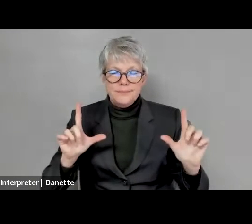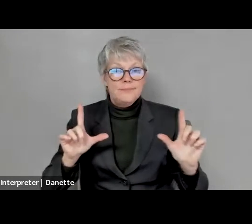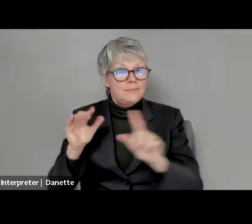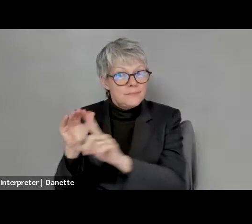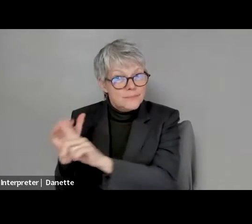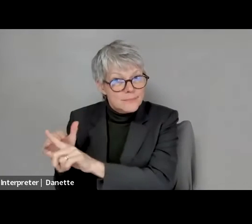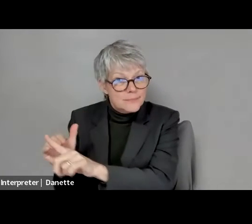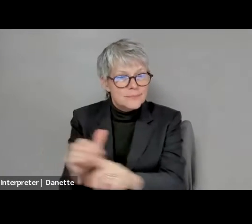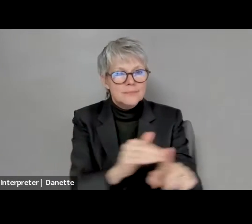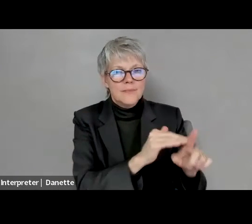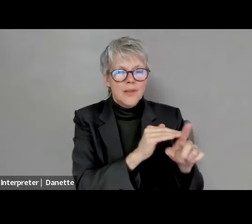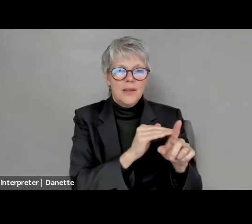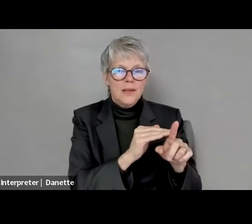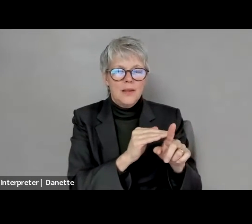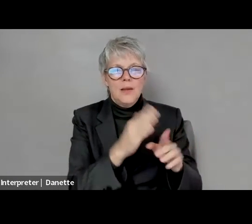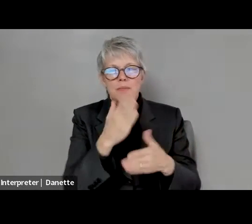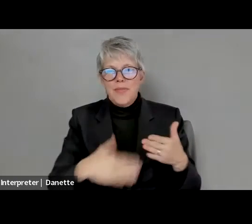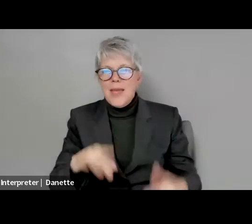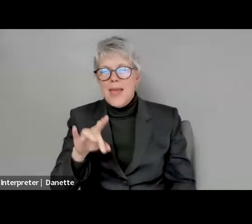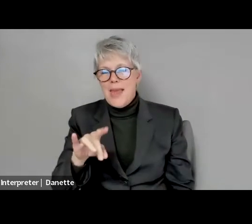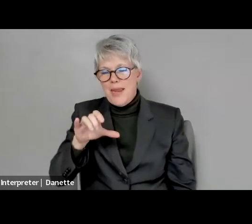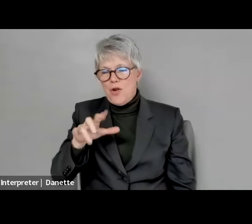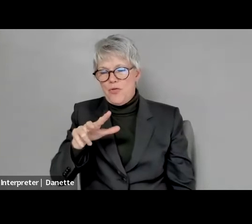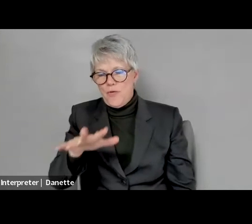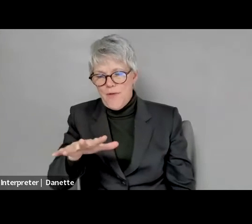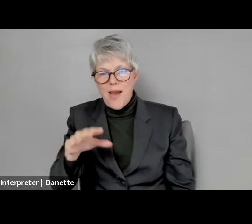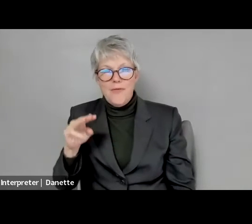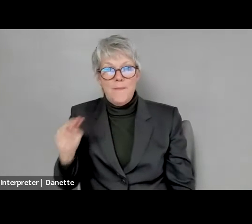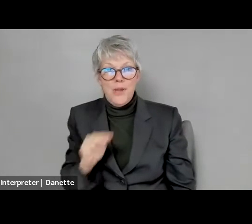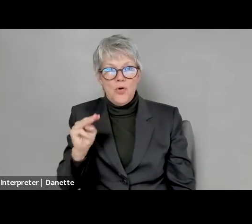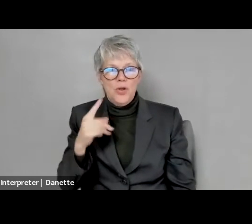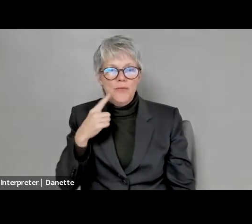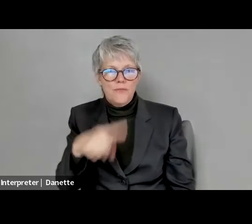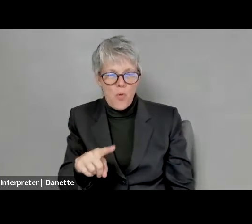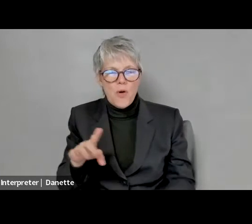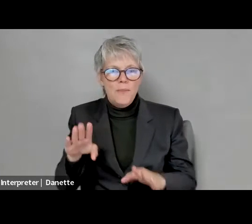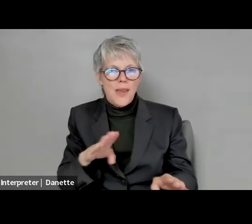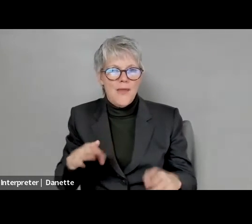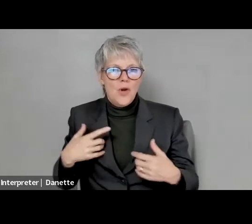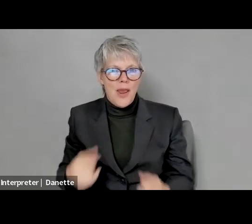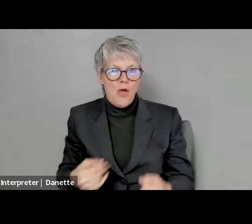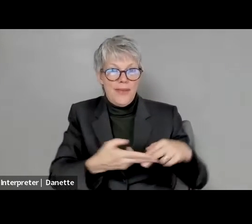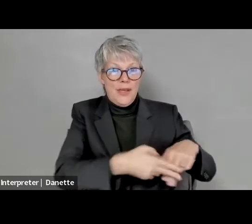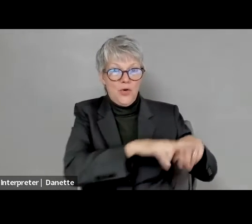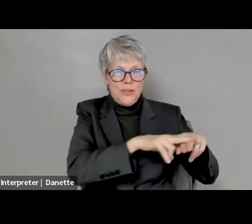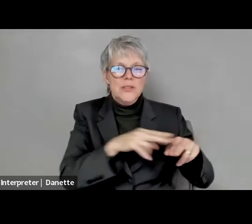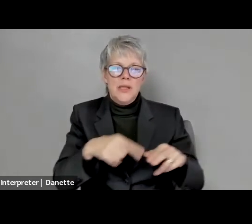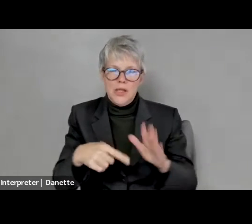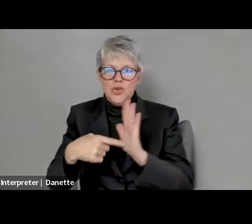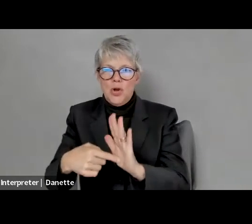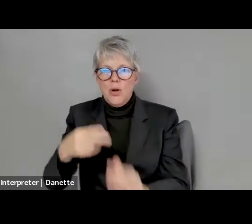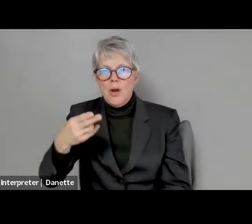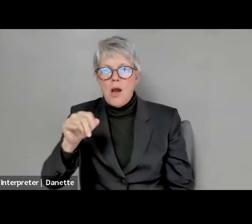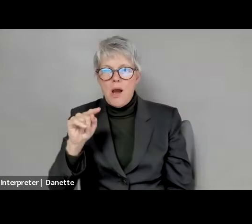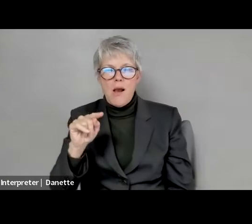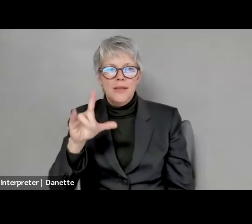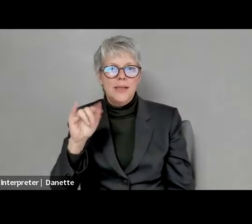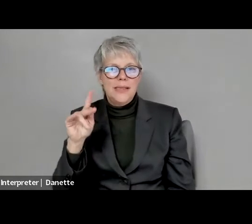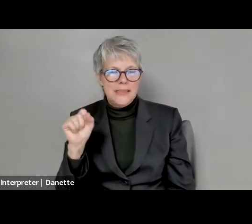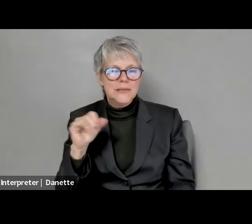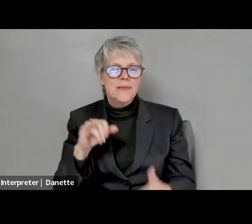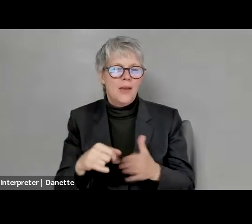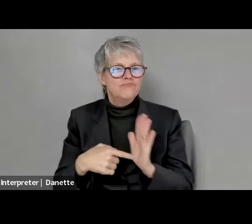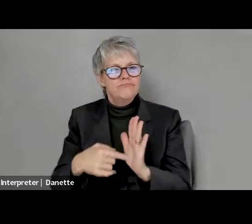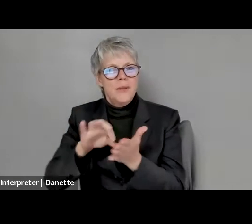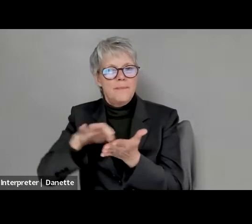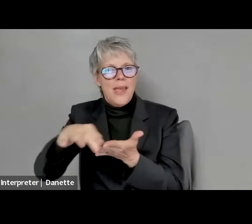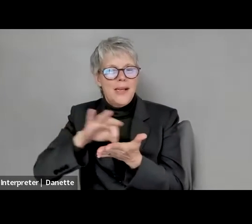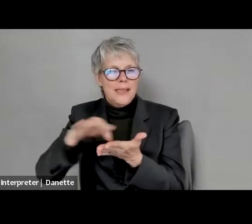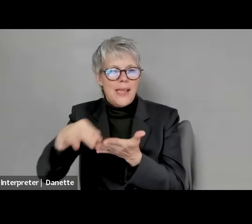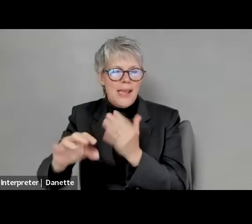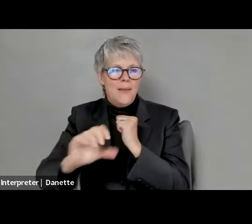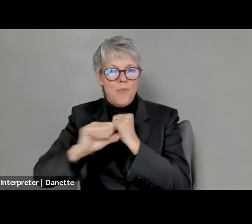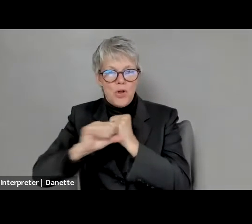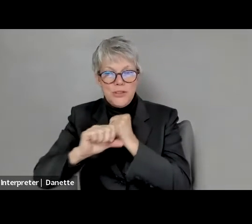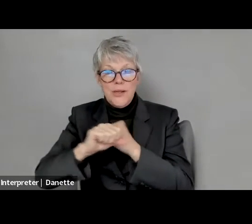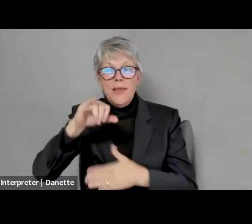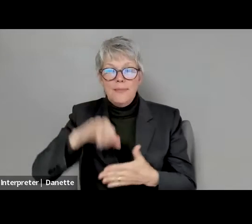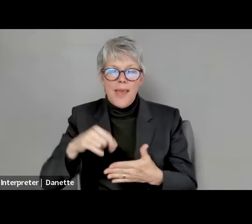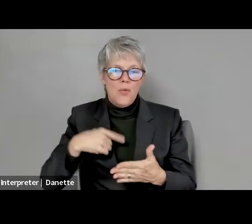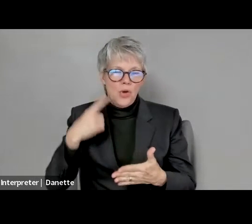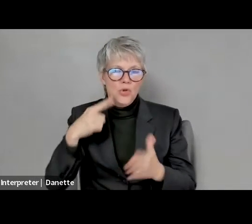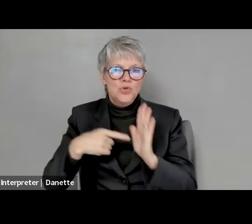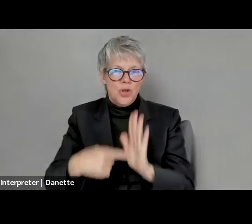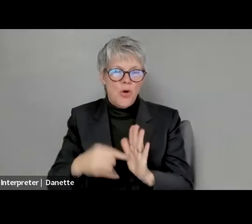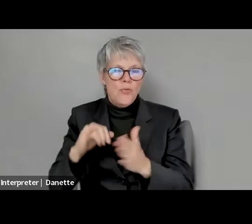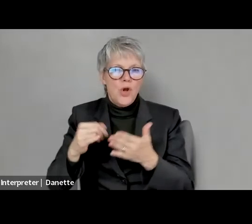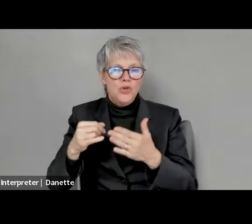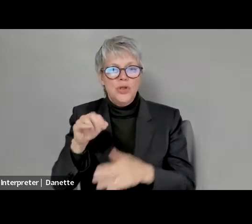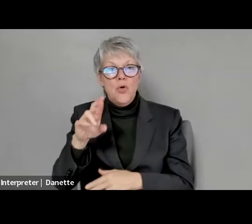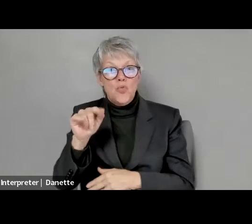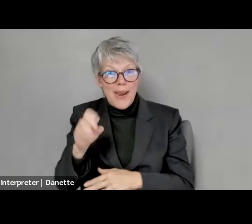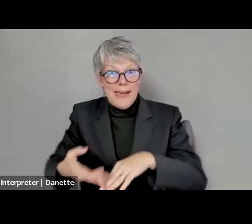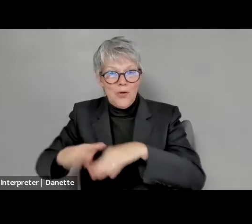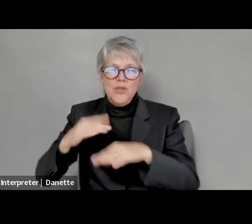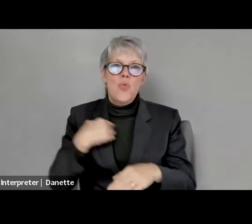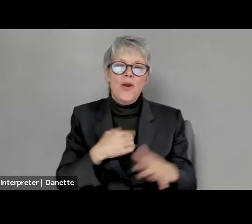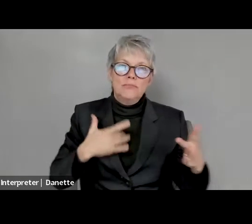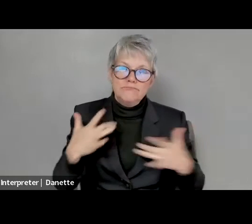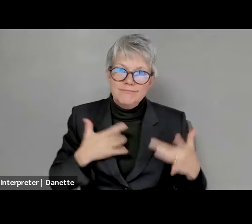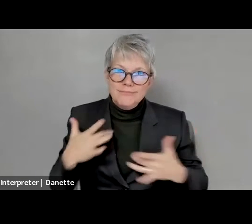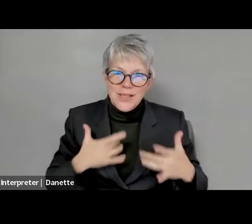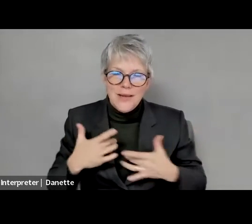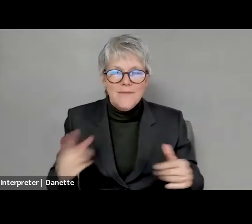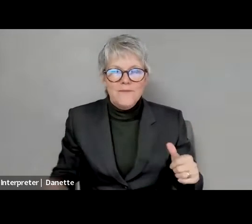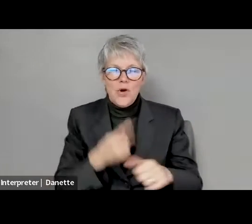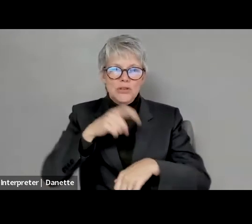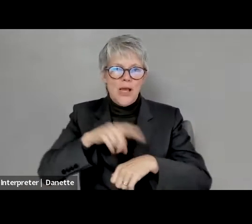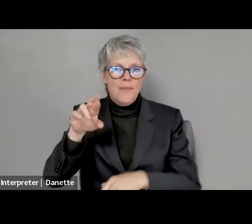Kelly Crosbie: part of all, about eight hundred and thirty five million for behavioral health rate increases. I'll draw your attention to the hotlings. They'll take right to the Medicaid Bulletin. That's the source of truth. For these behavioral health rate increases. We're super excited. It's the first time we've had rate increases in a decade,